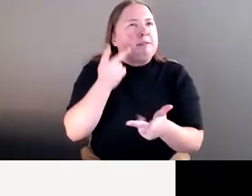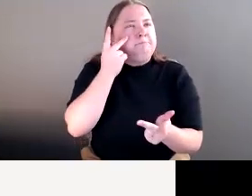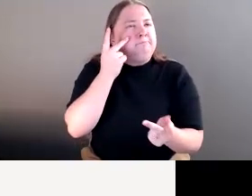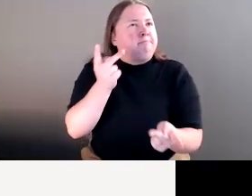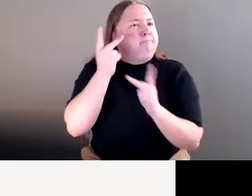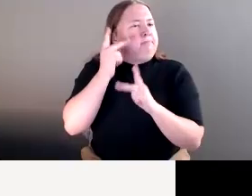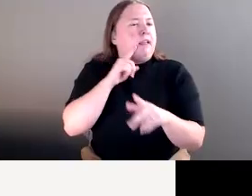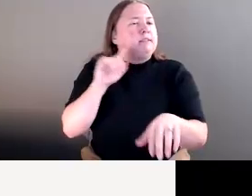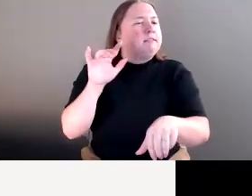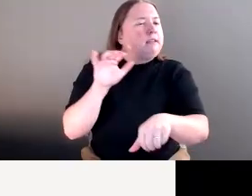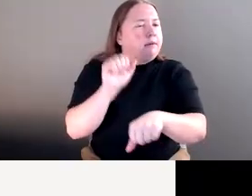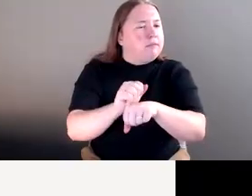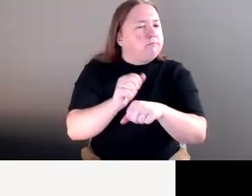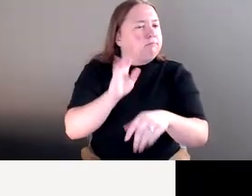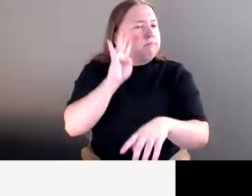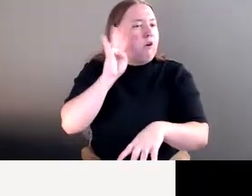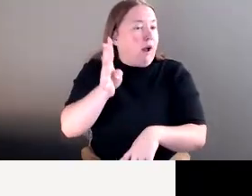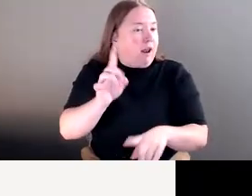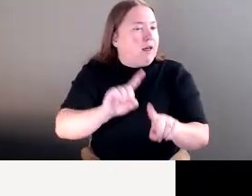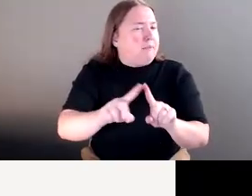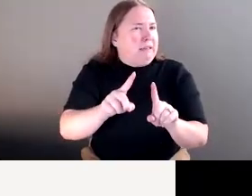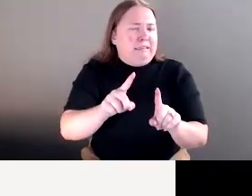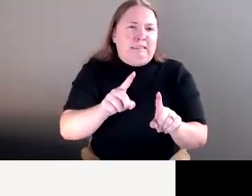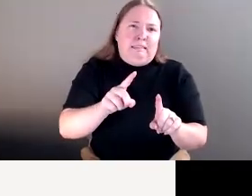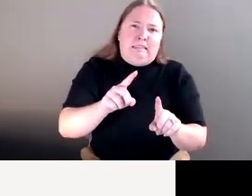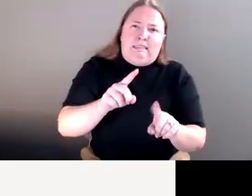you created, but you're not sure exactly what it was called.